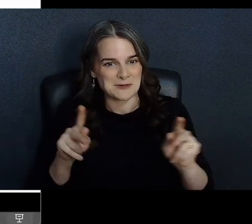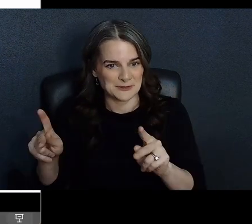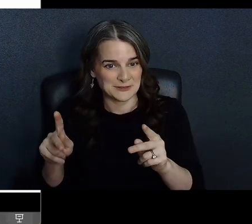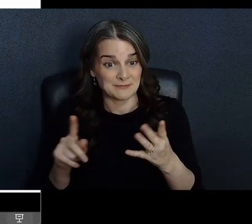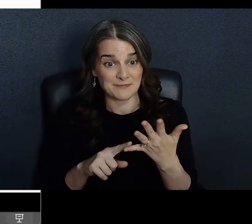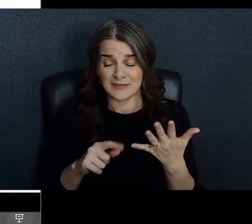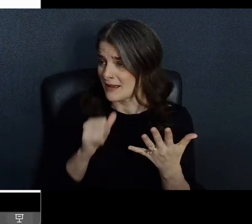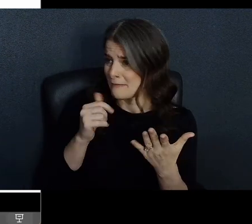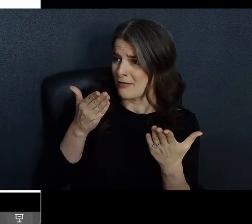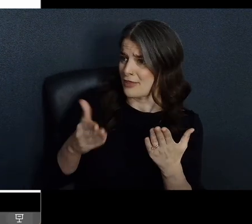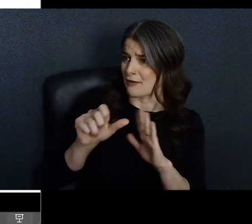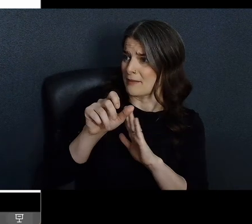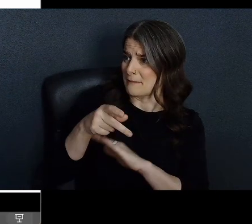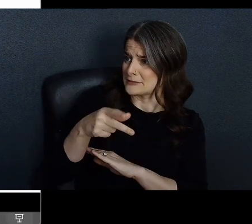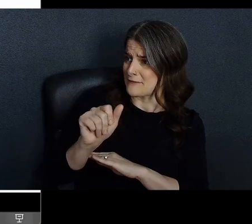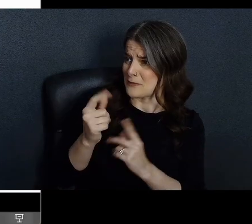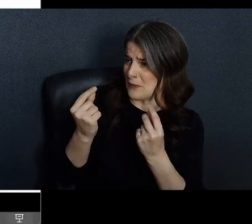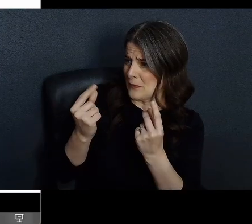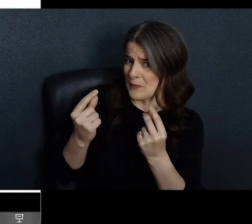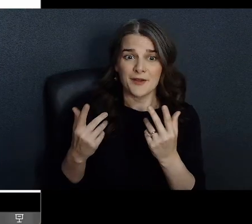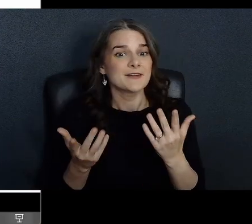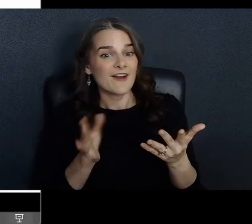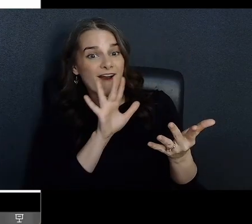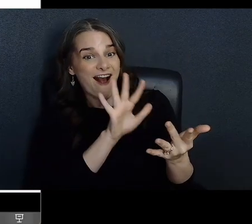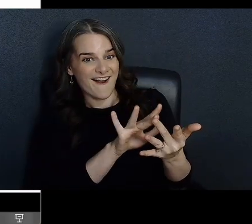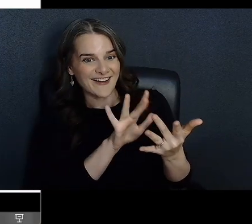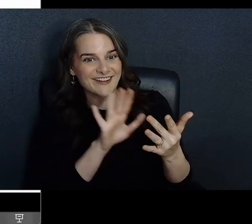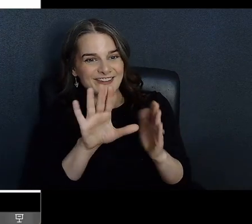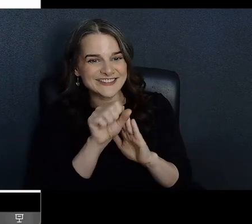just contact your state Tech Act program,